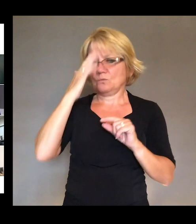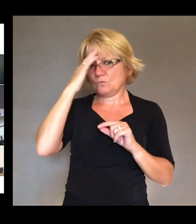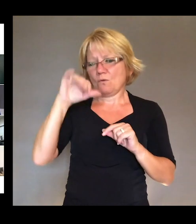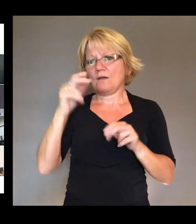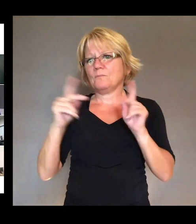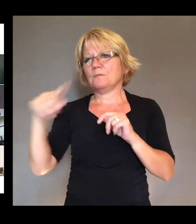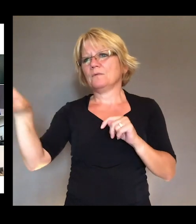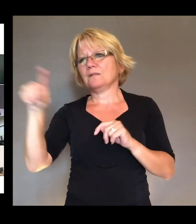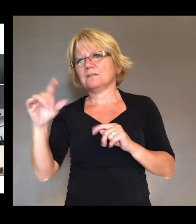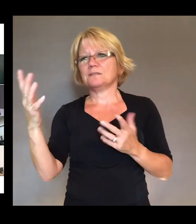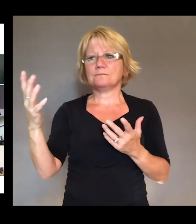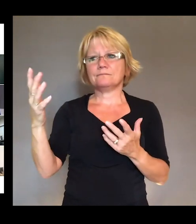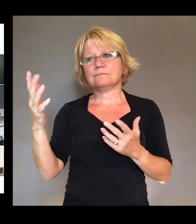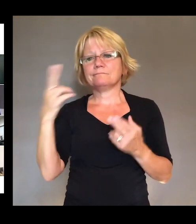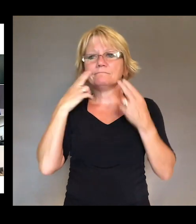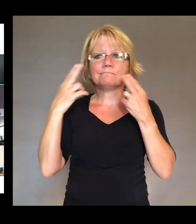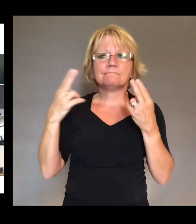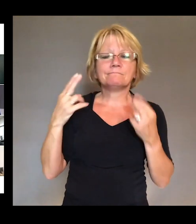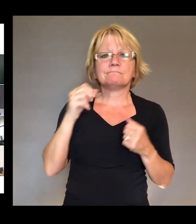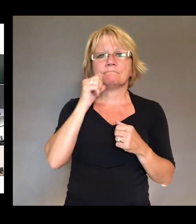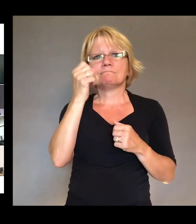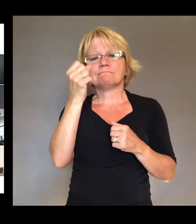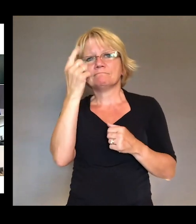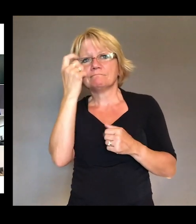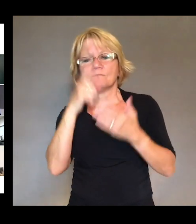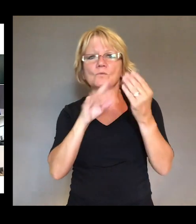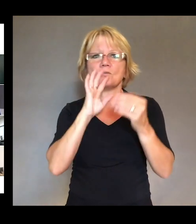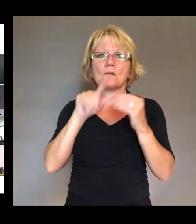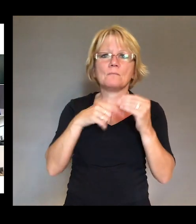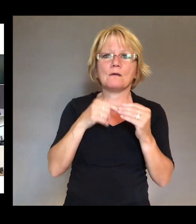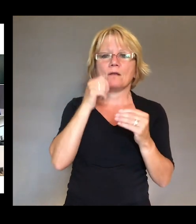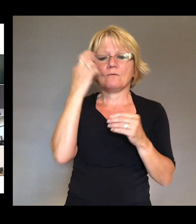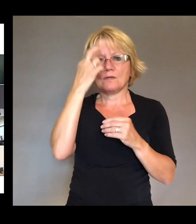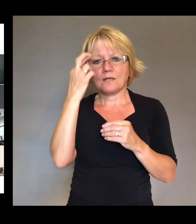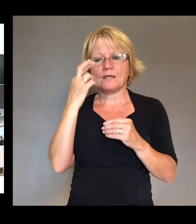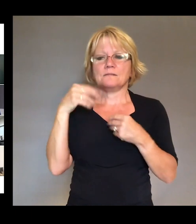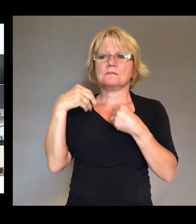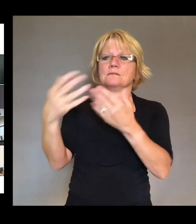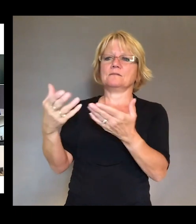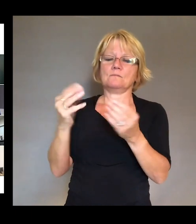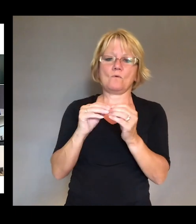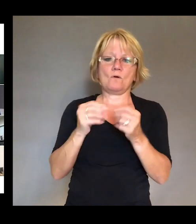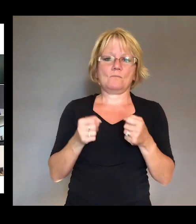but we know we all work with people who just, they're a little naive to what we were speaking about today. And we wanna have that opportunity